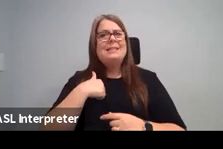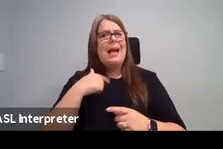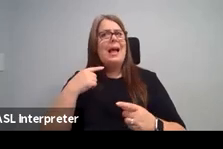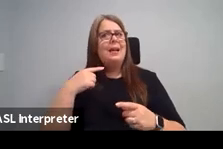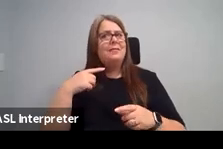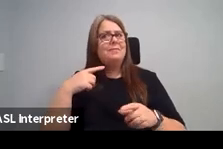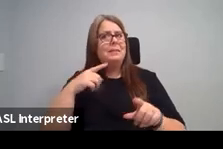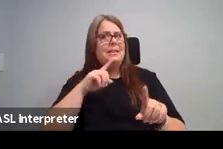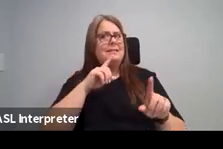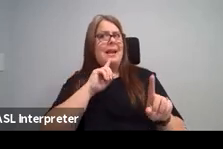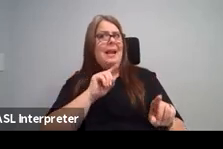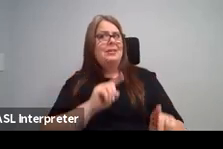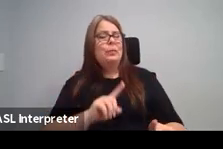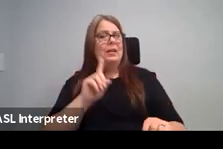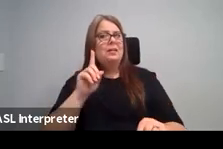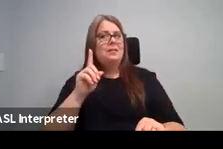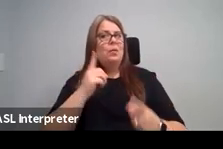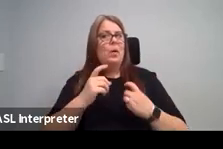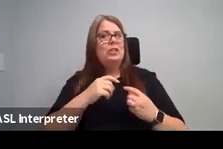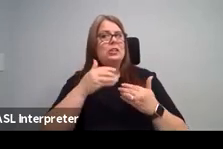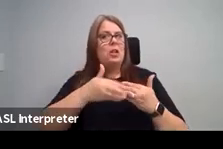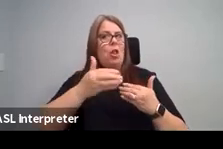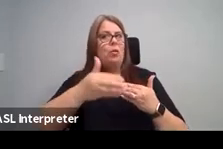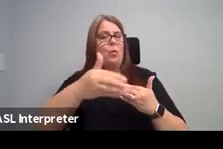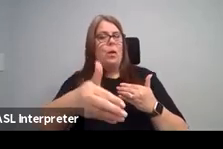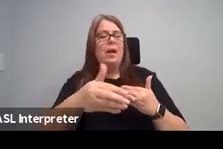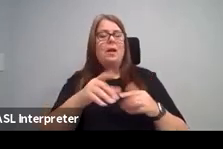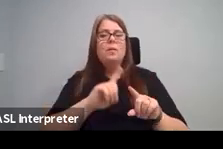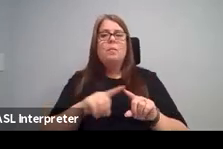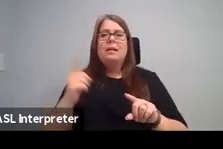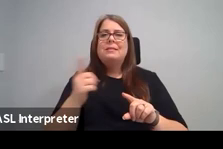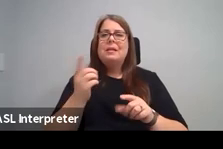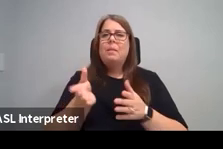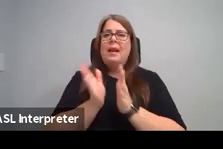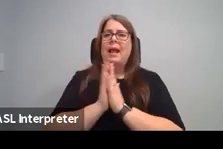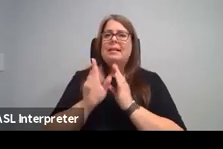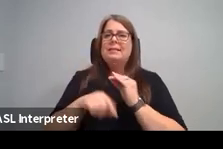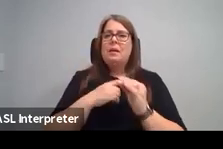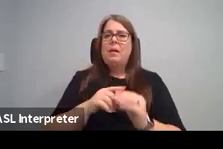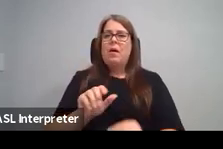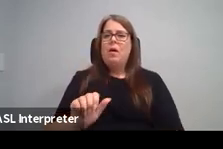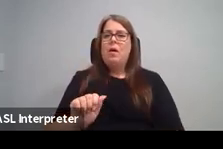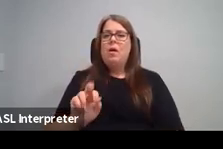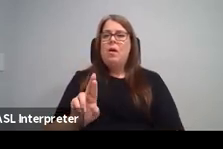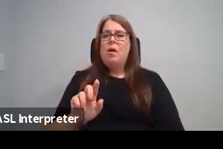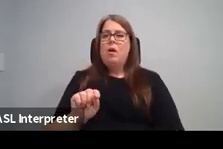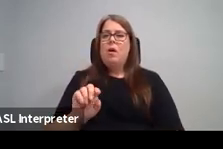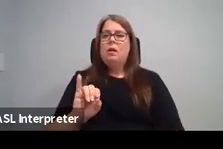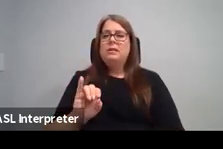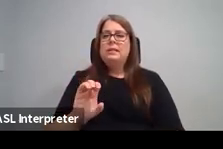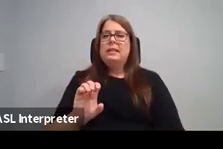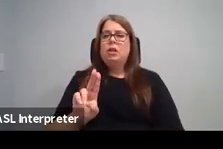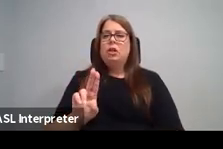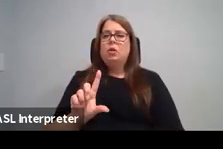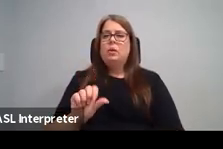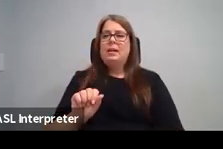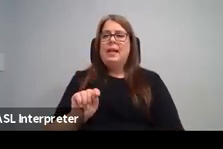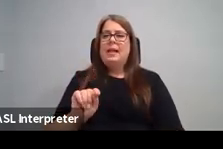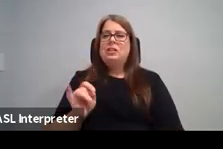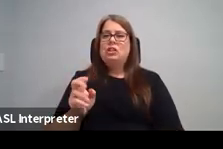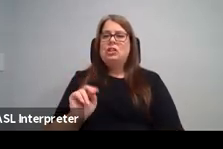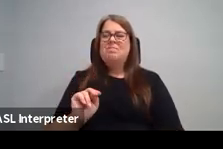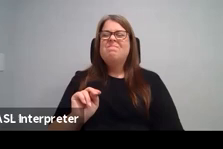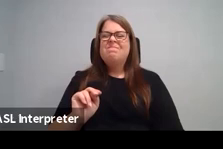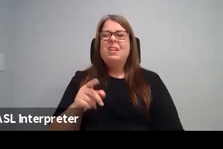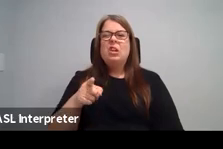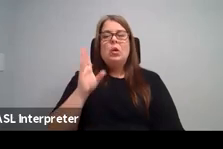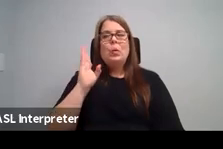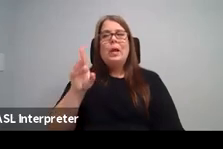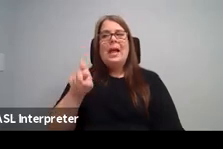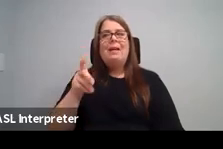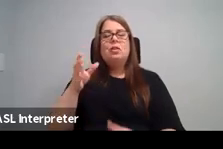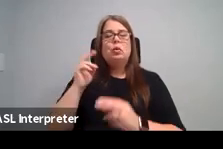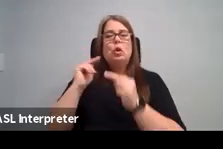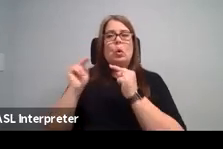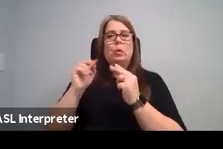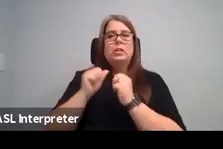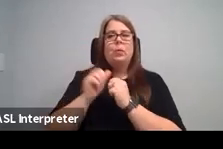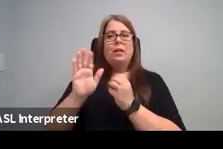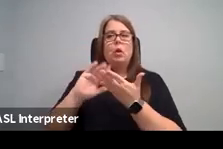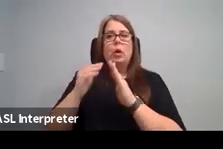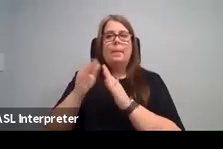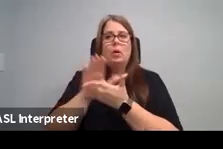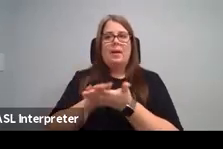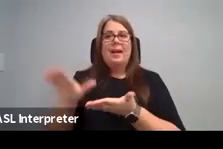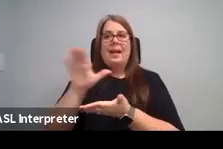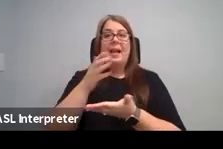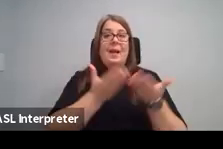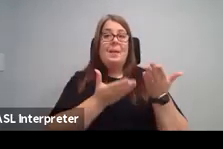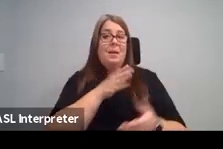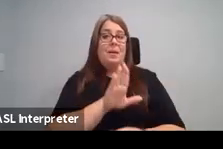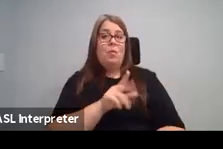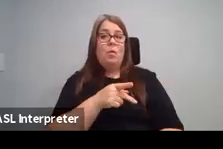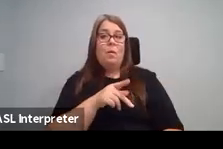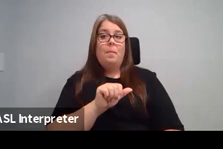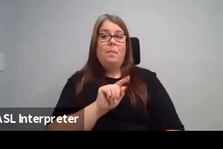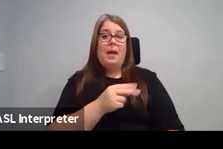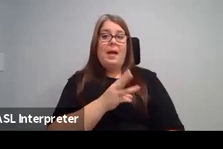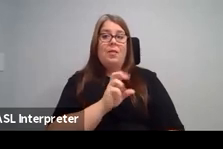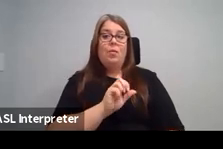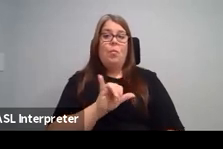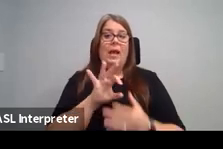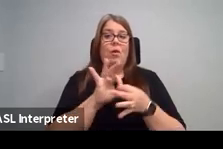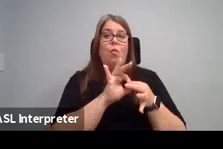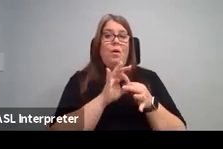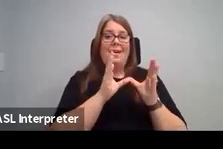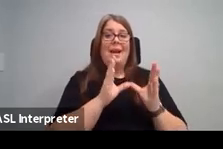Jewyl Alderson Clarke, SDCOE: There is a question about articulation. And I think that's going to be something you'll have to negotiate with your community college and hopefully your K 12 Catholic coordinators will also be able to help as those are being hired throughout the state right now.